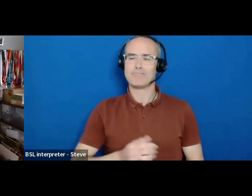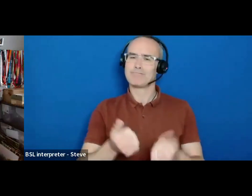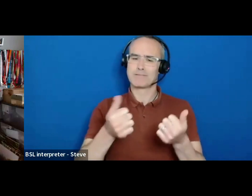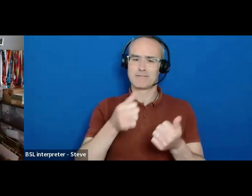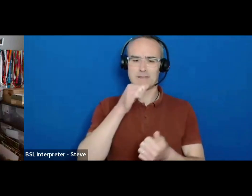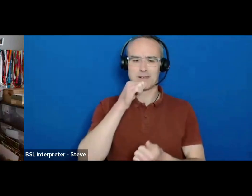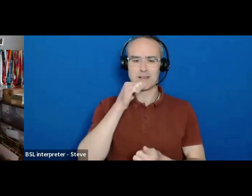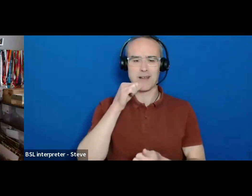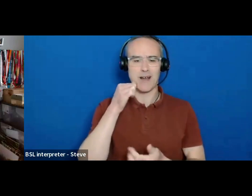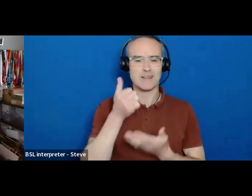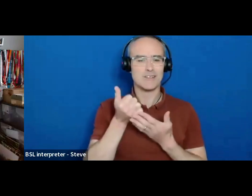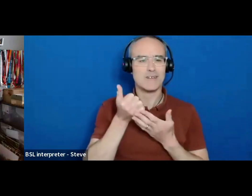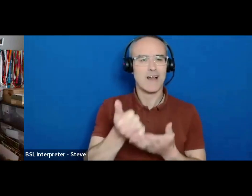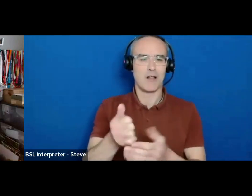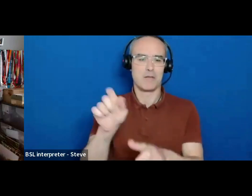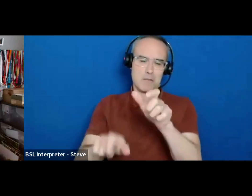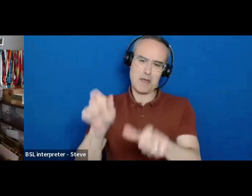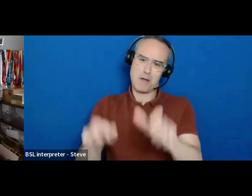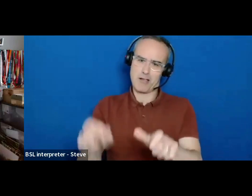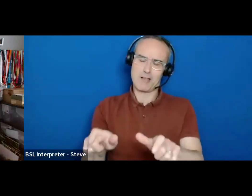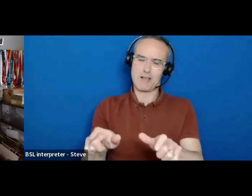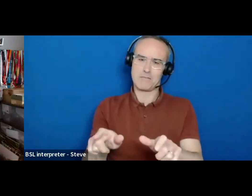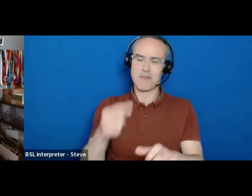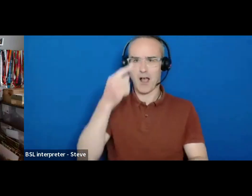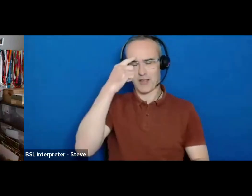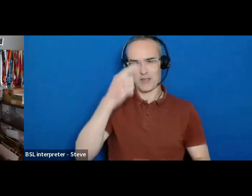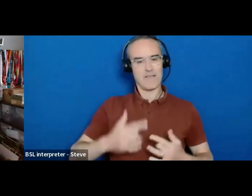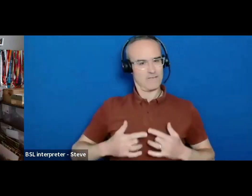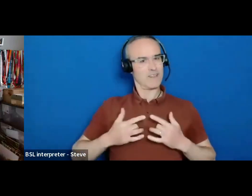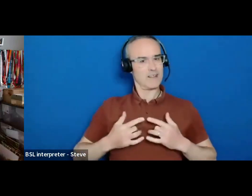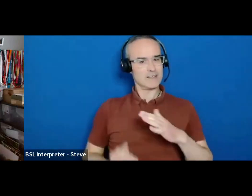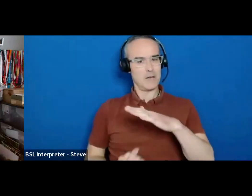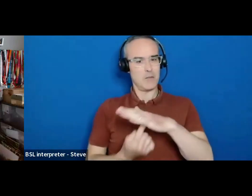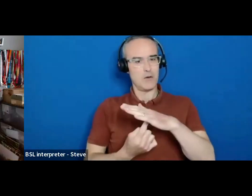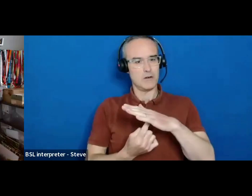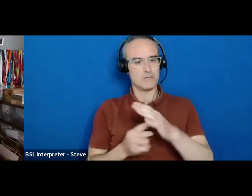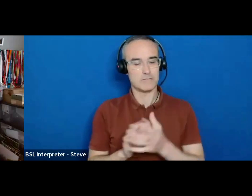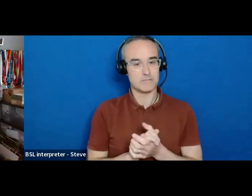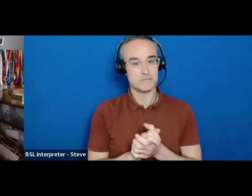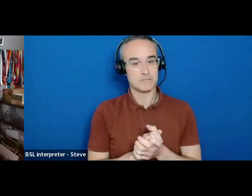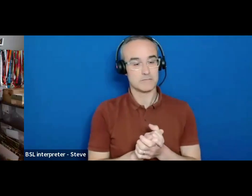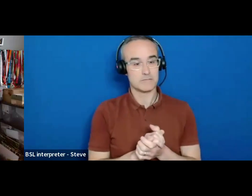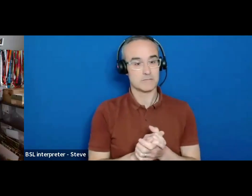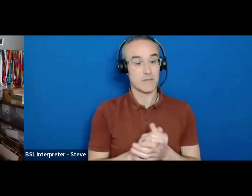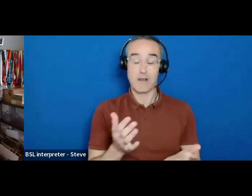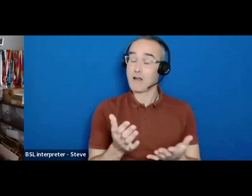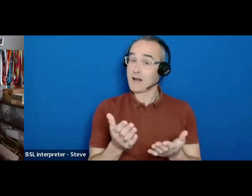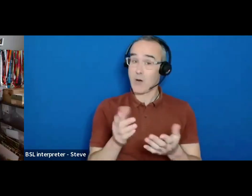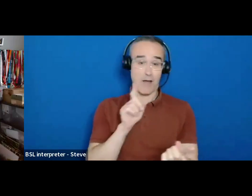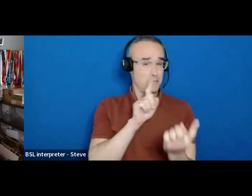and that's important. It's given me a wider friendship base. I've met lots and lots of really